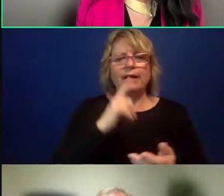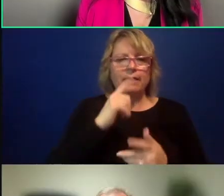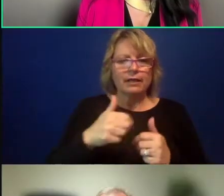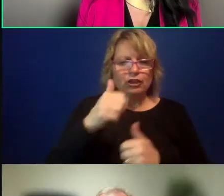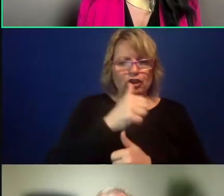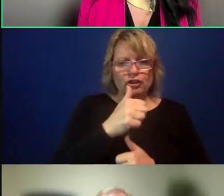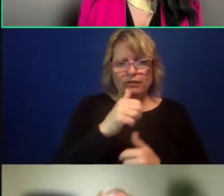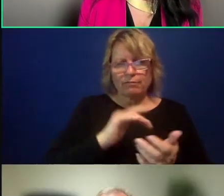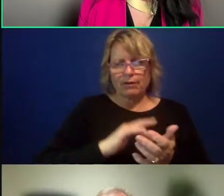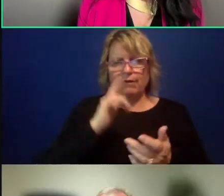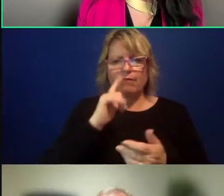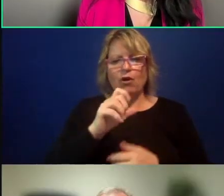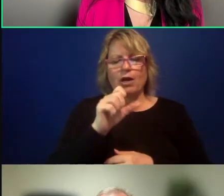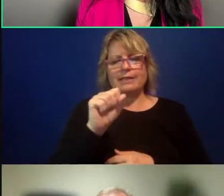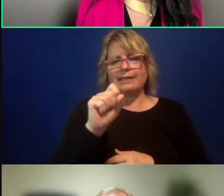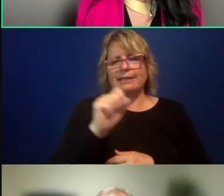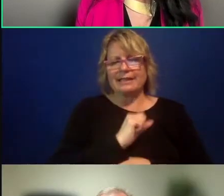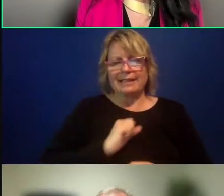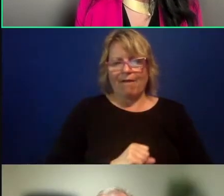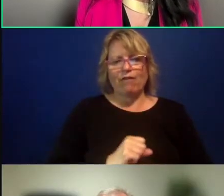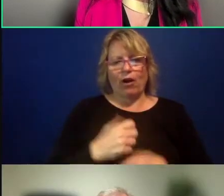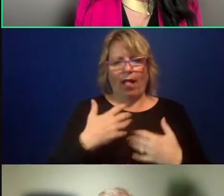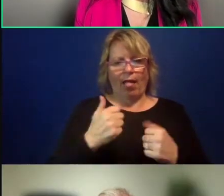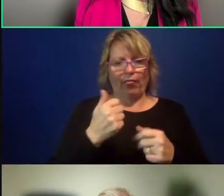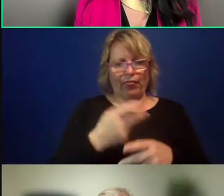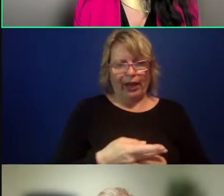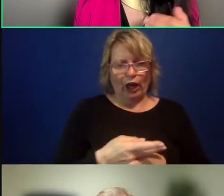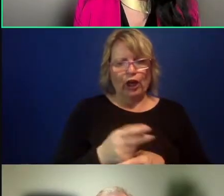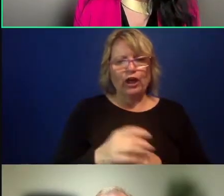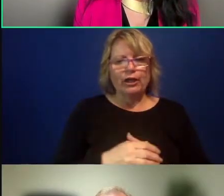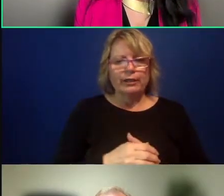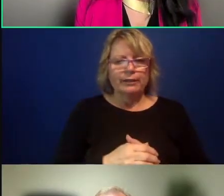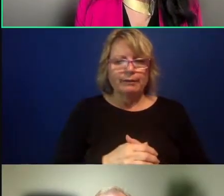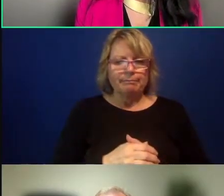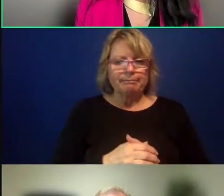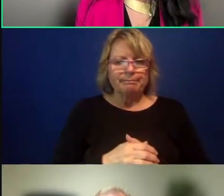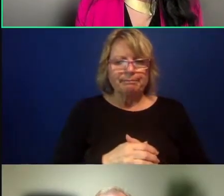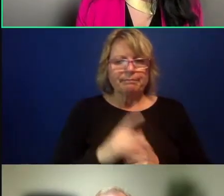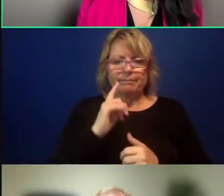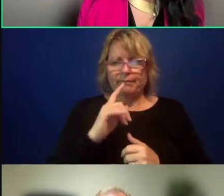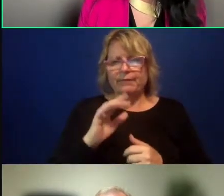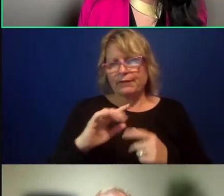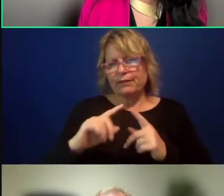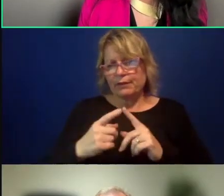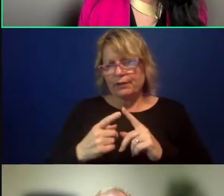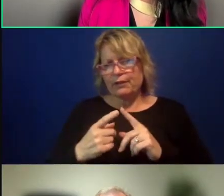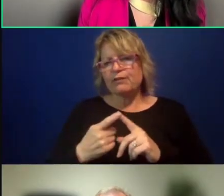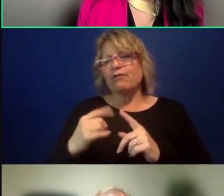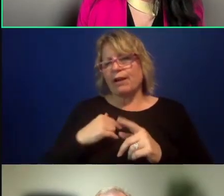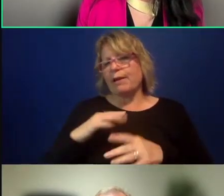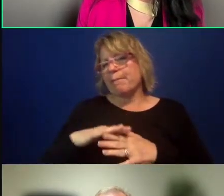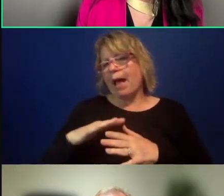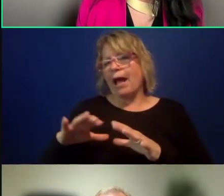Stanford Health Care. He's actually a friend and, in my division, he's a internal medicine